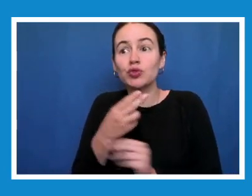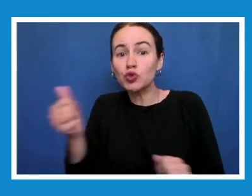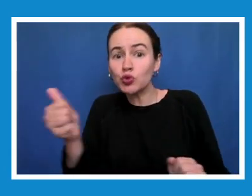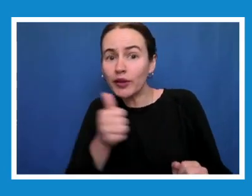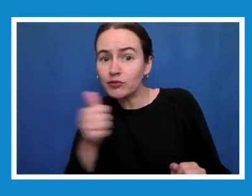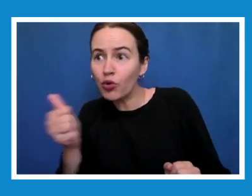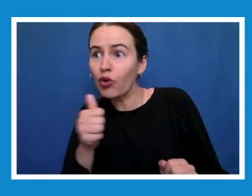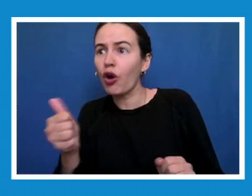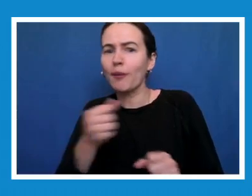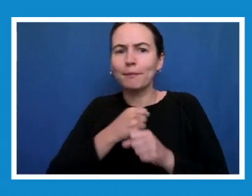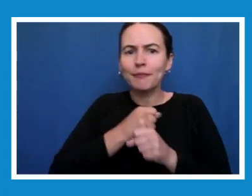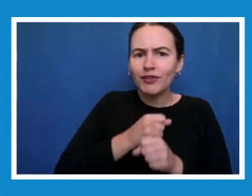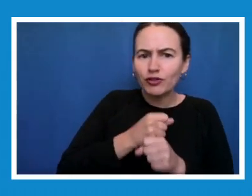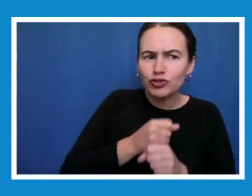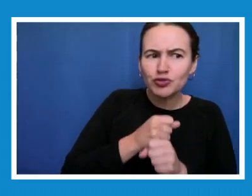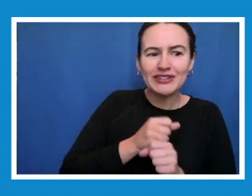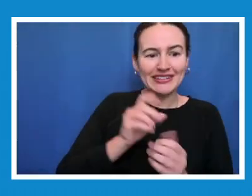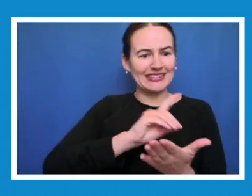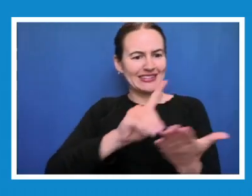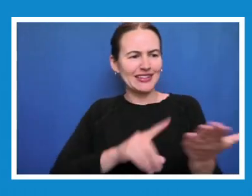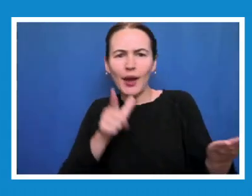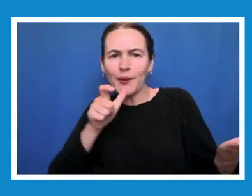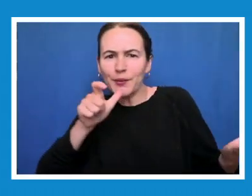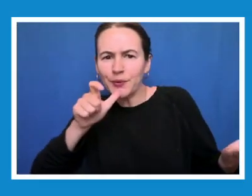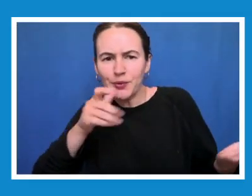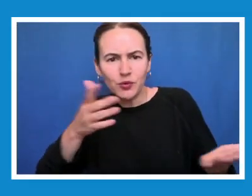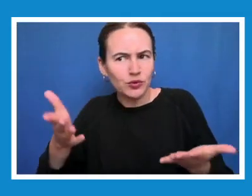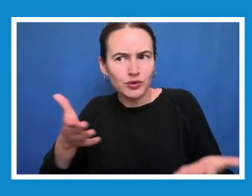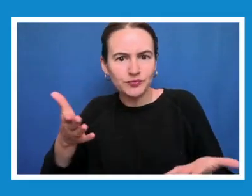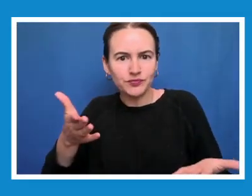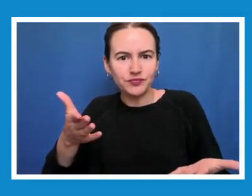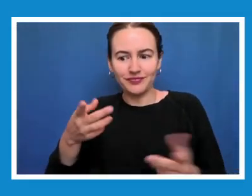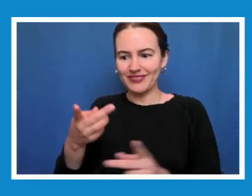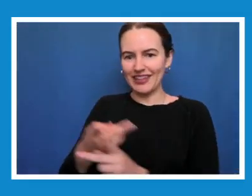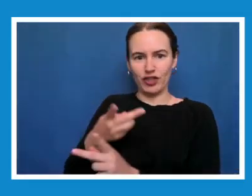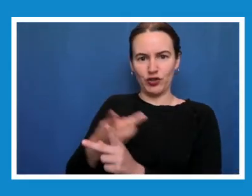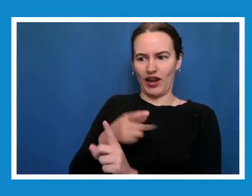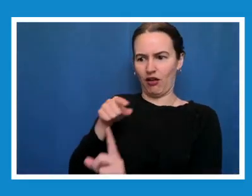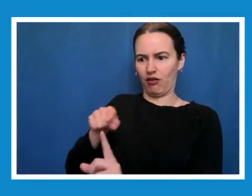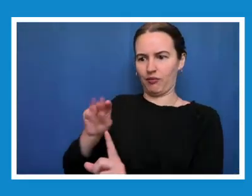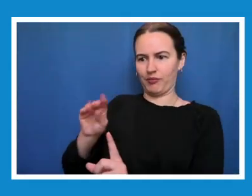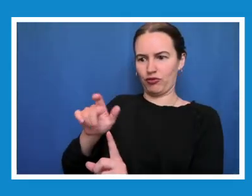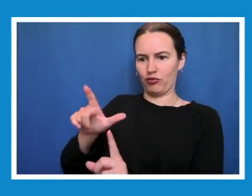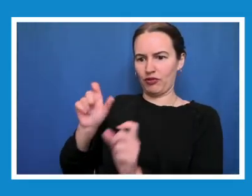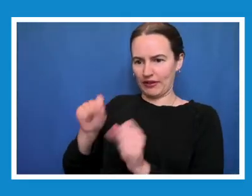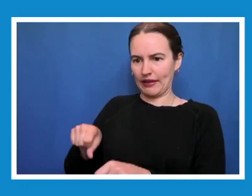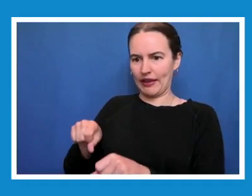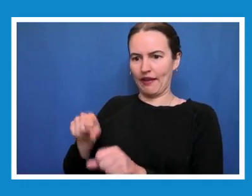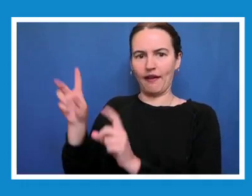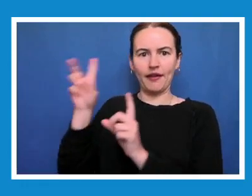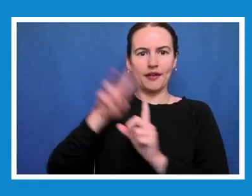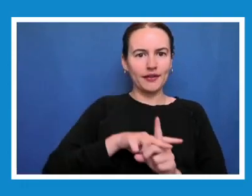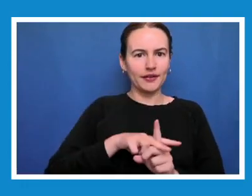designed all of these things and who figured out that these minerals can do what they do in our phones in the first place